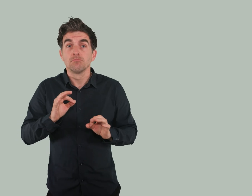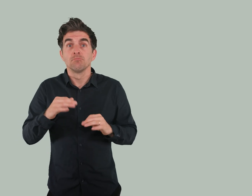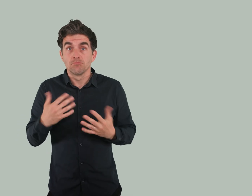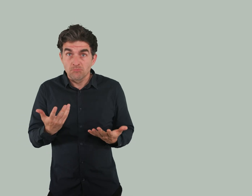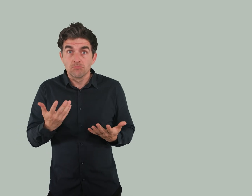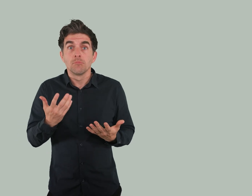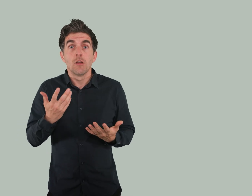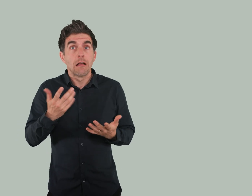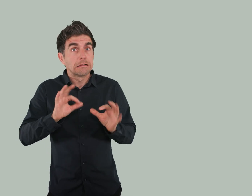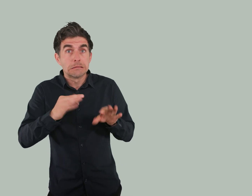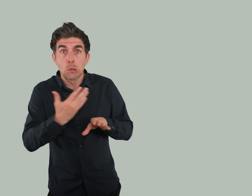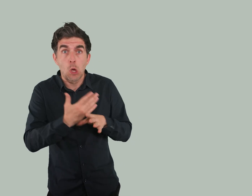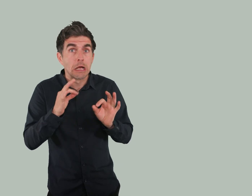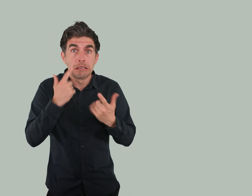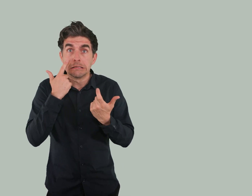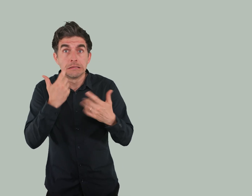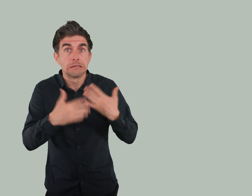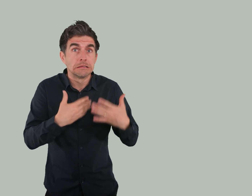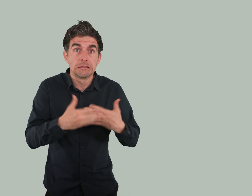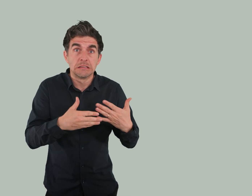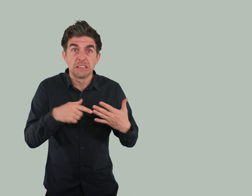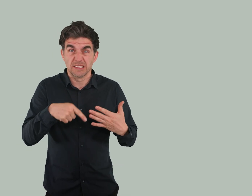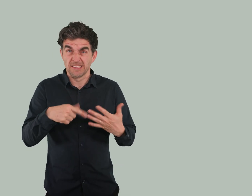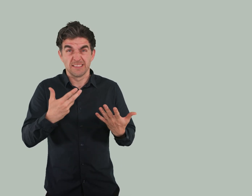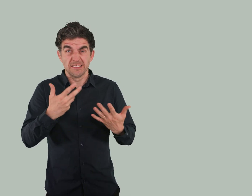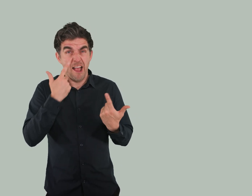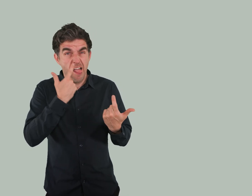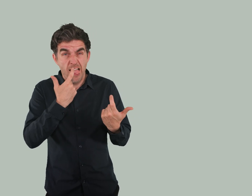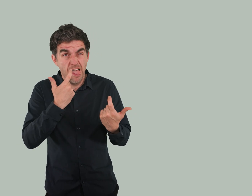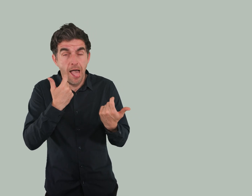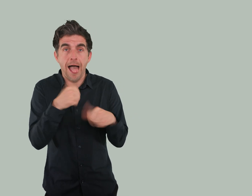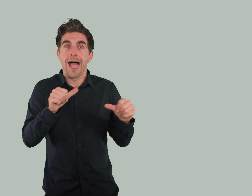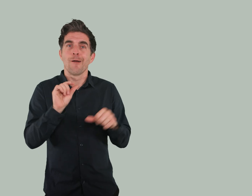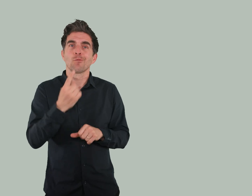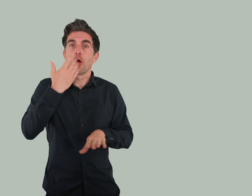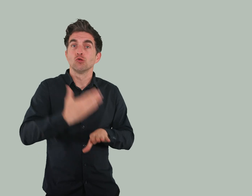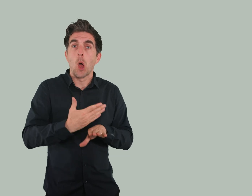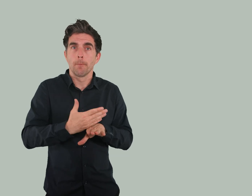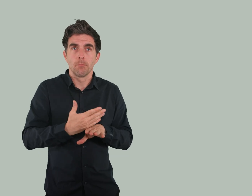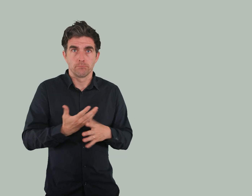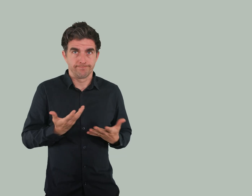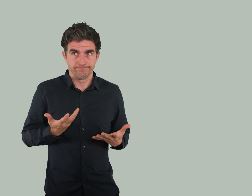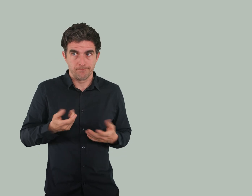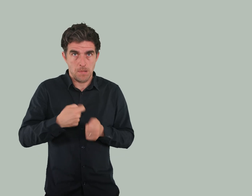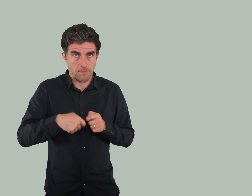Time out of work is no longer simply a short phase before a first job.